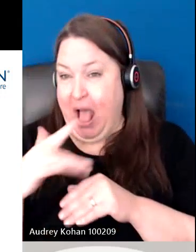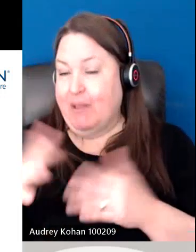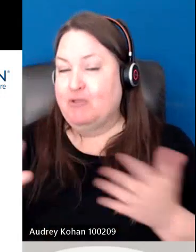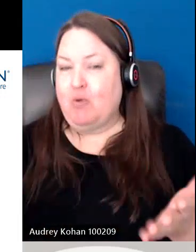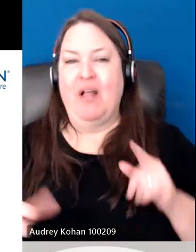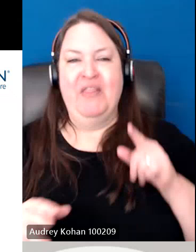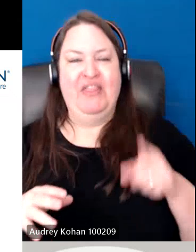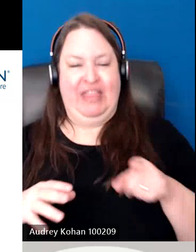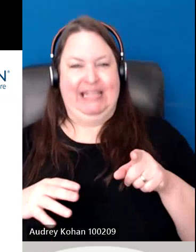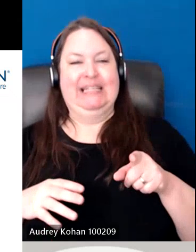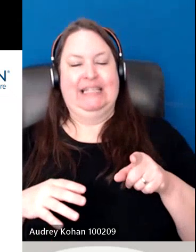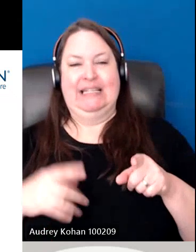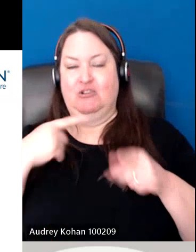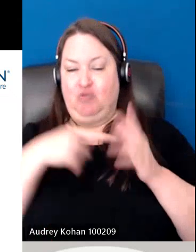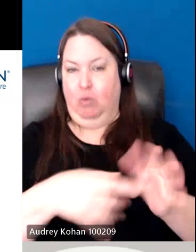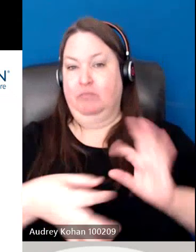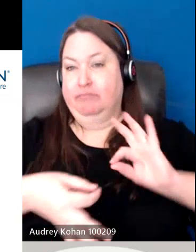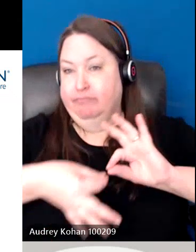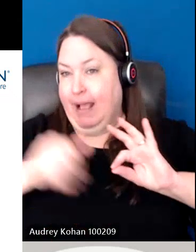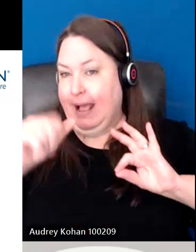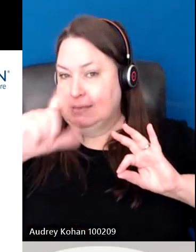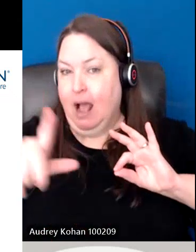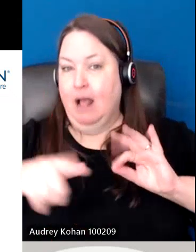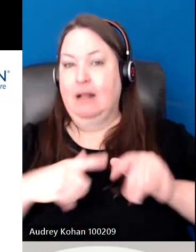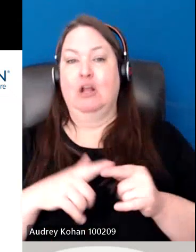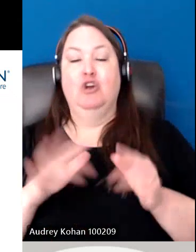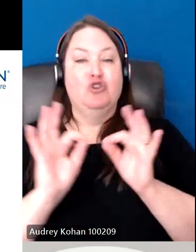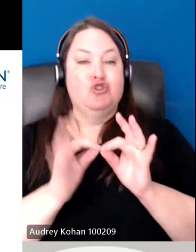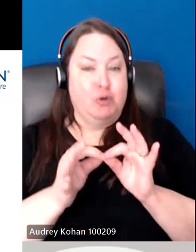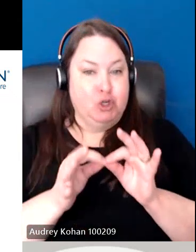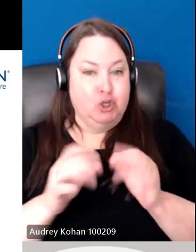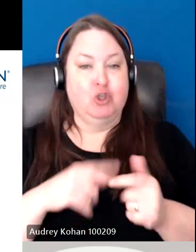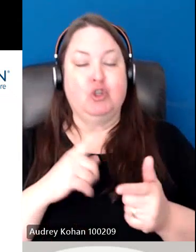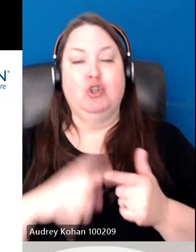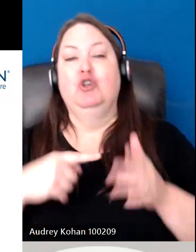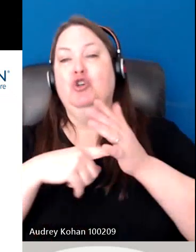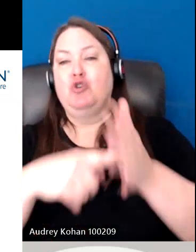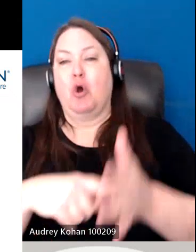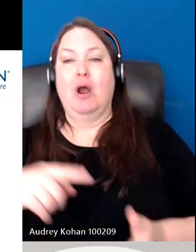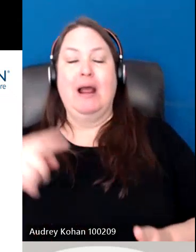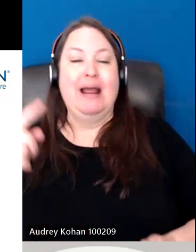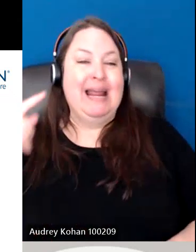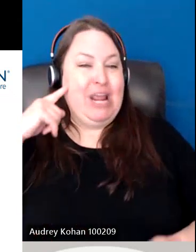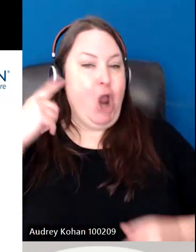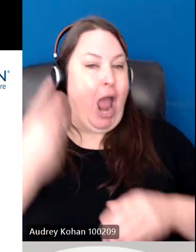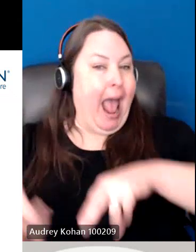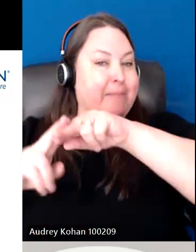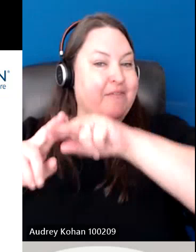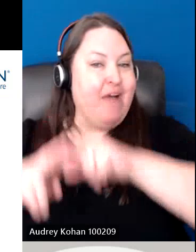show ASL it would show interprets available it would show uh hearing amplifiers video phones